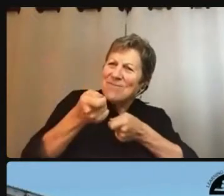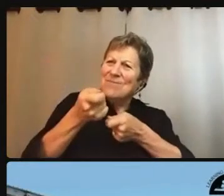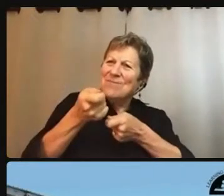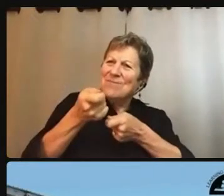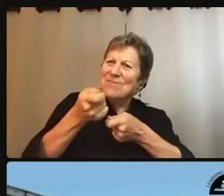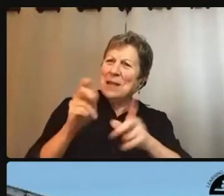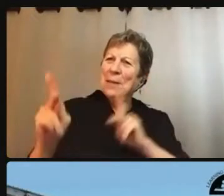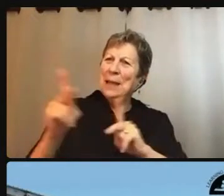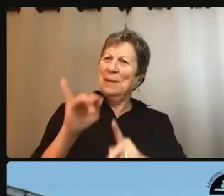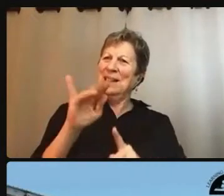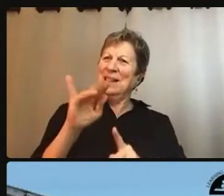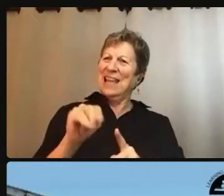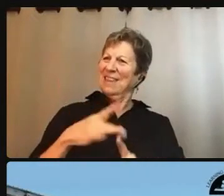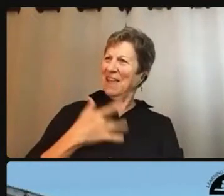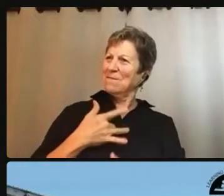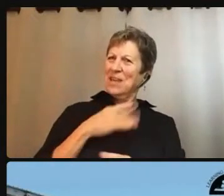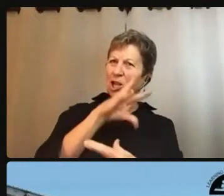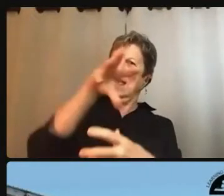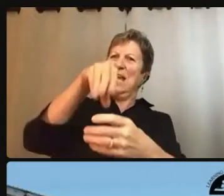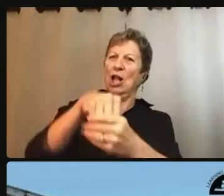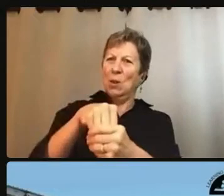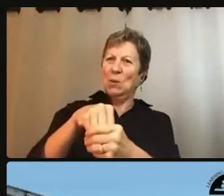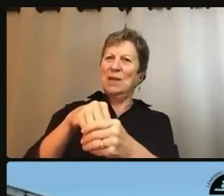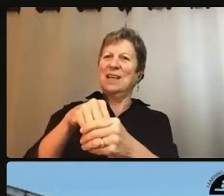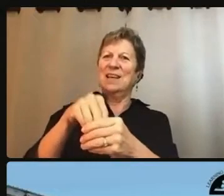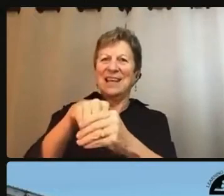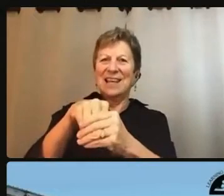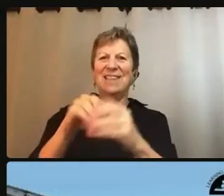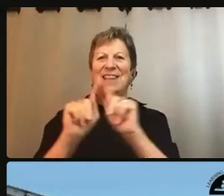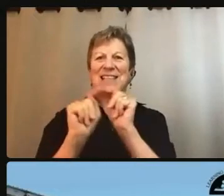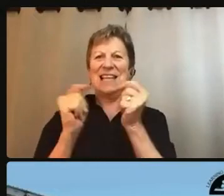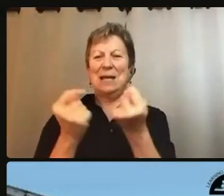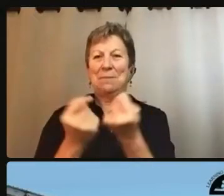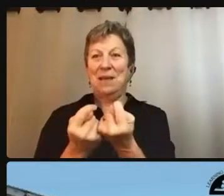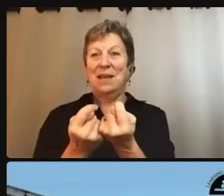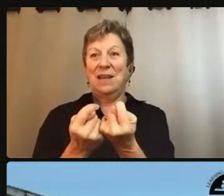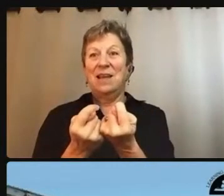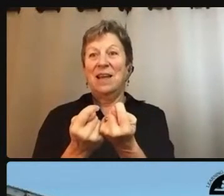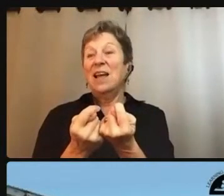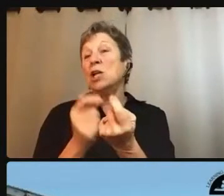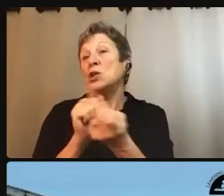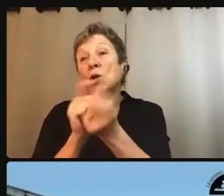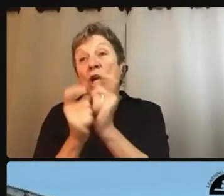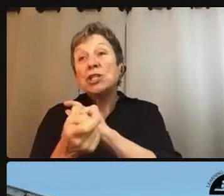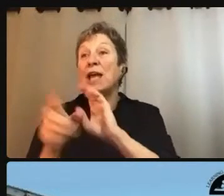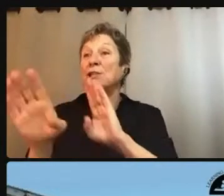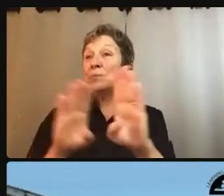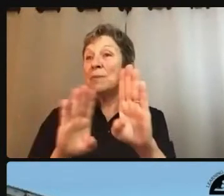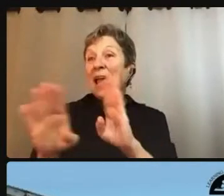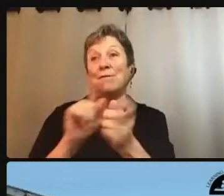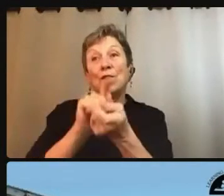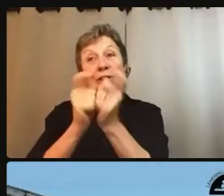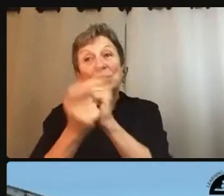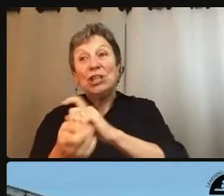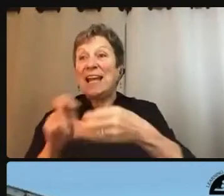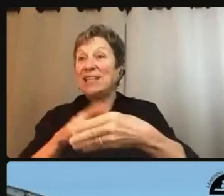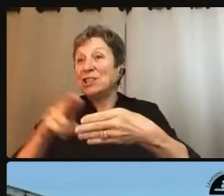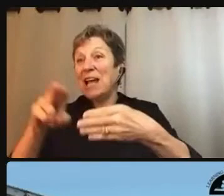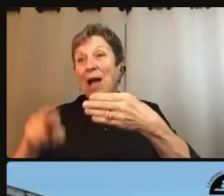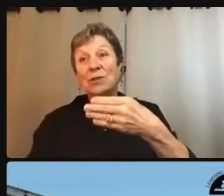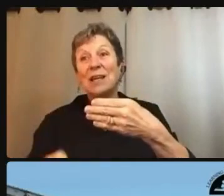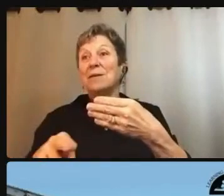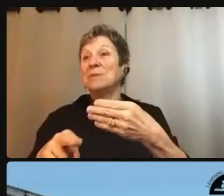AND THATT DRAWS PEPLE IN